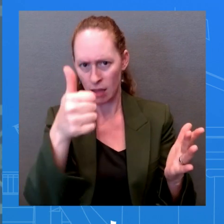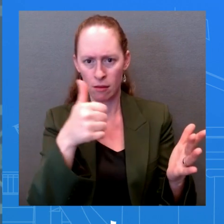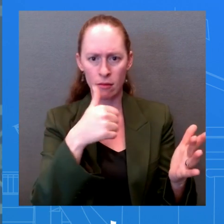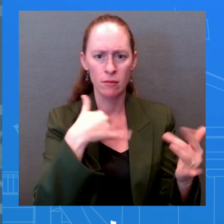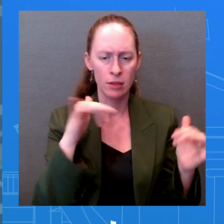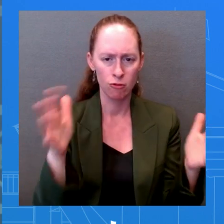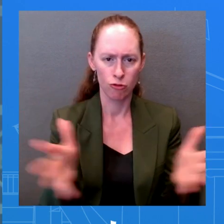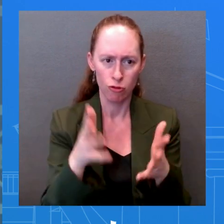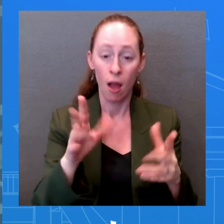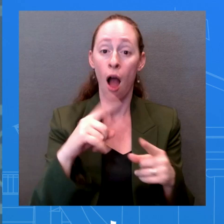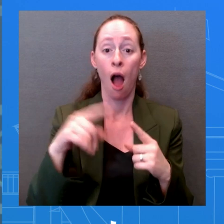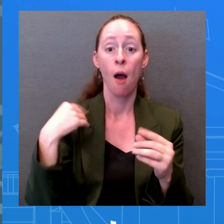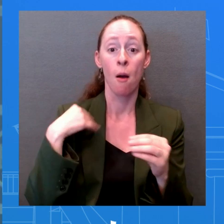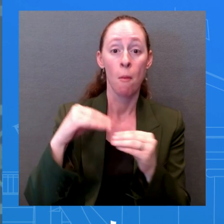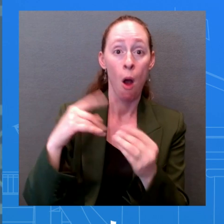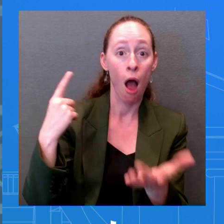I just laid out what the pack- --